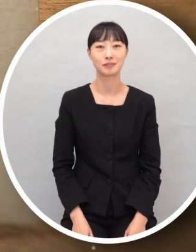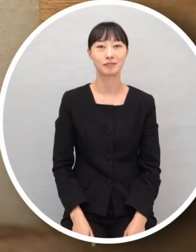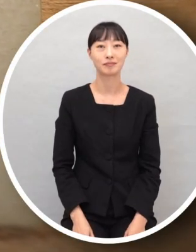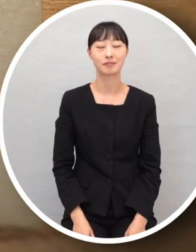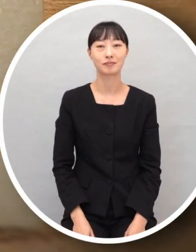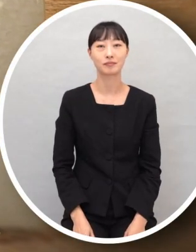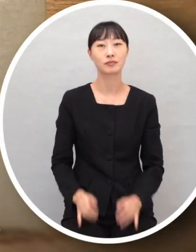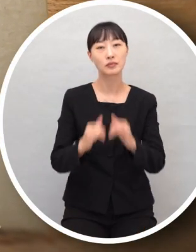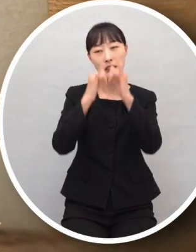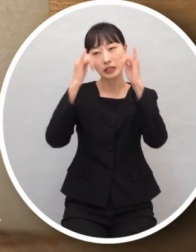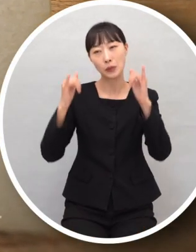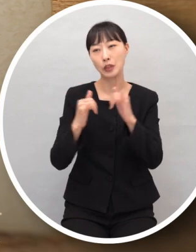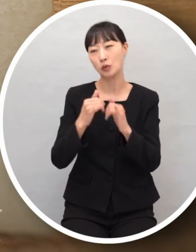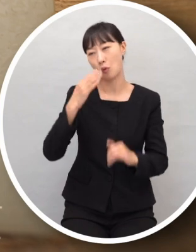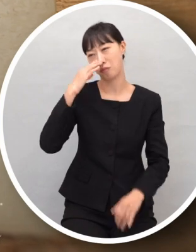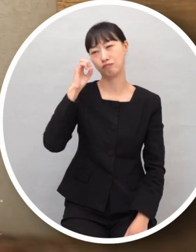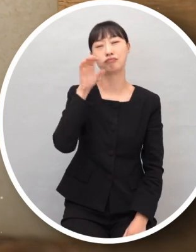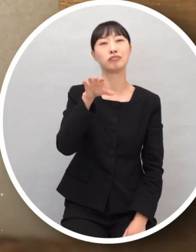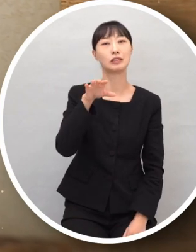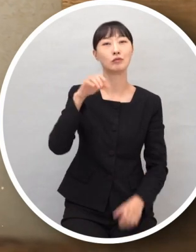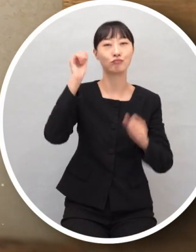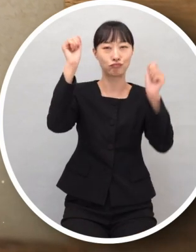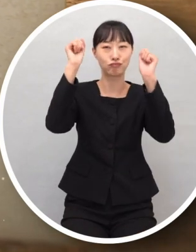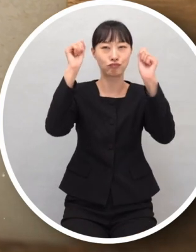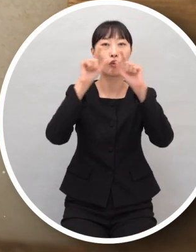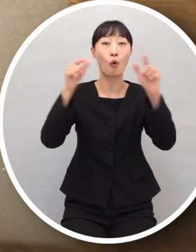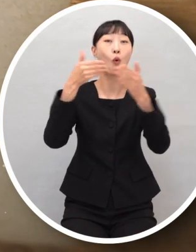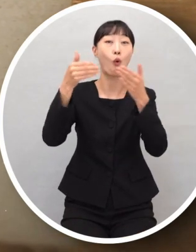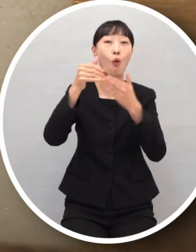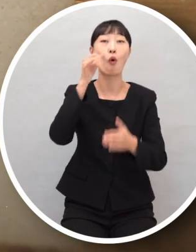Depictions of shamans, who were socially shunned at the time, were among the subjects.